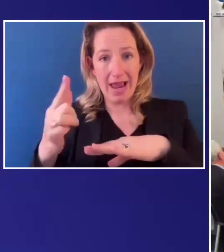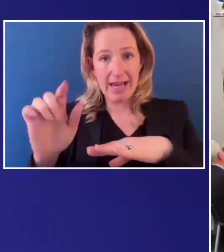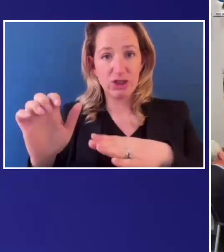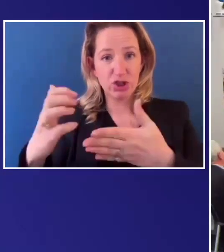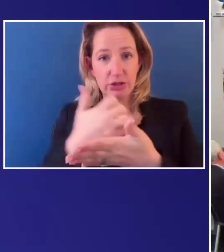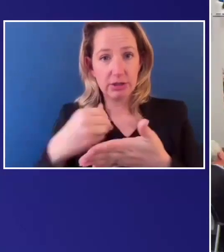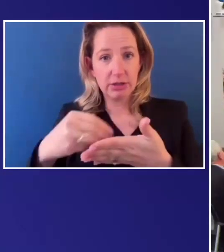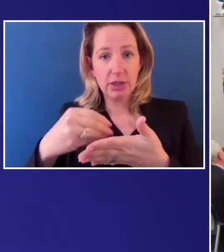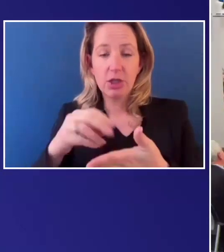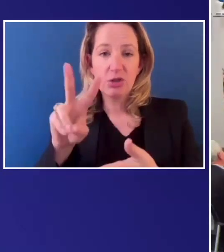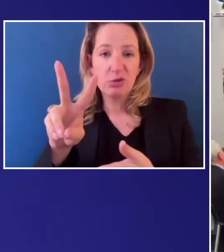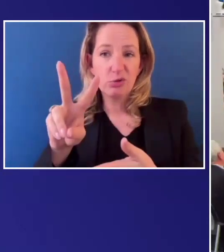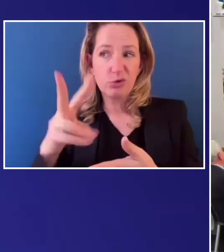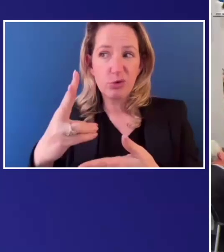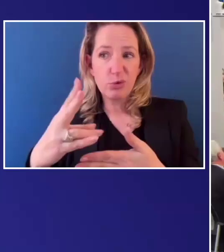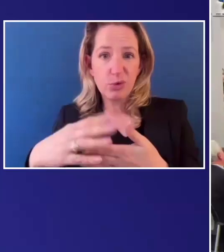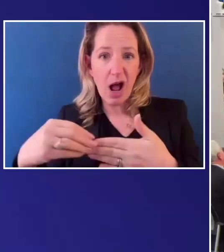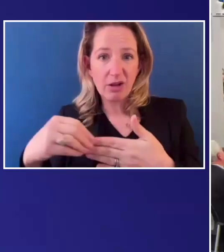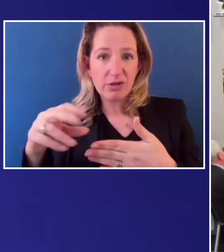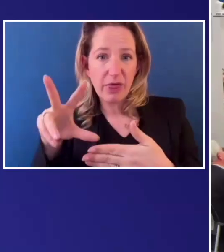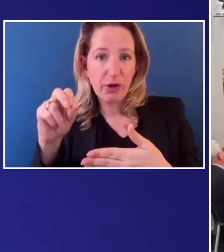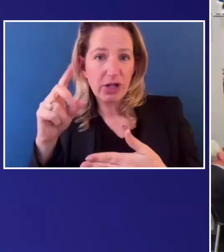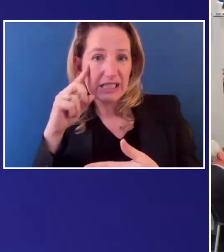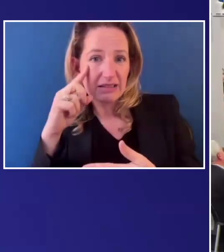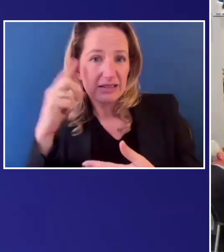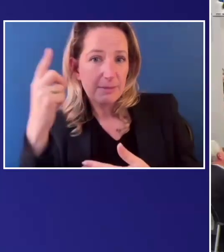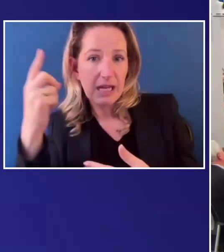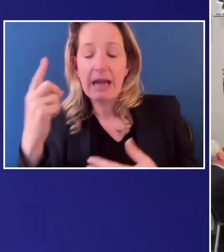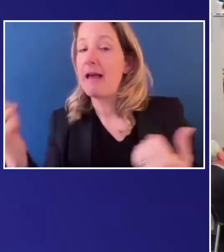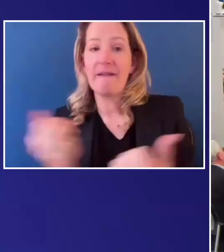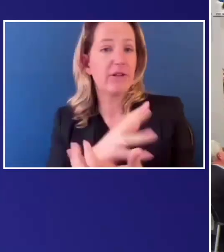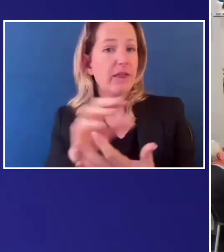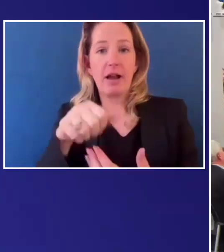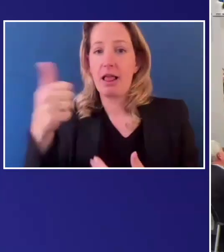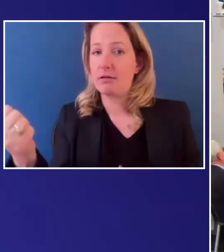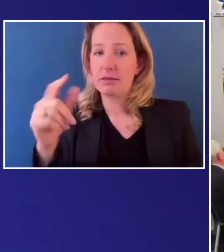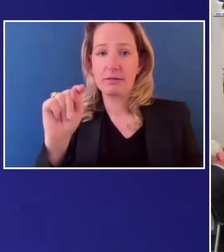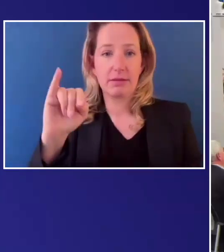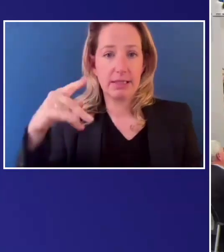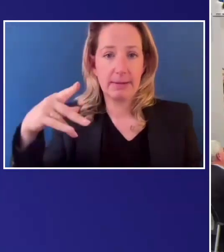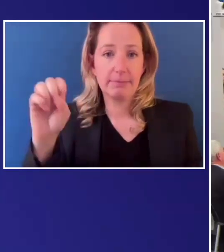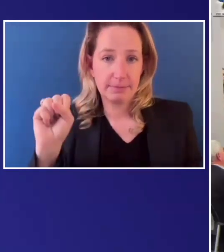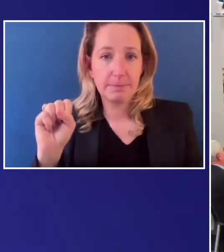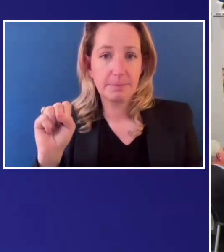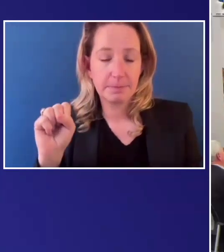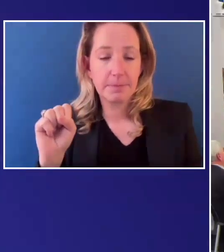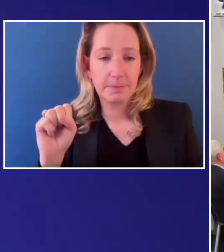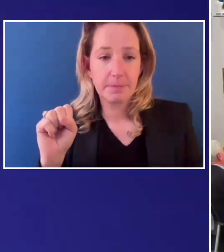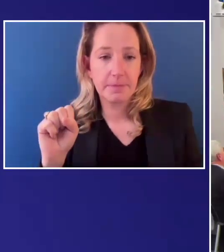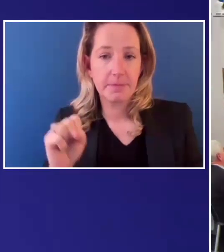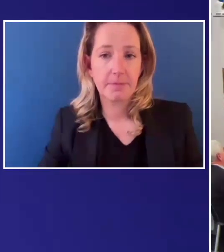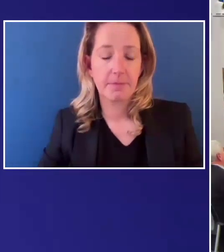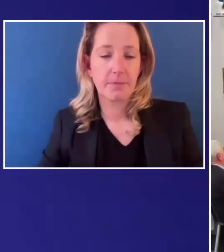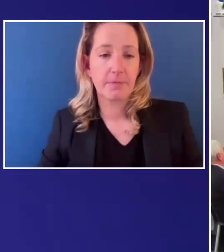And everything else comes from tips and the